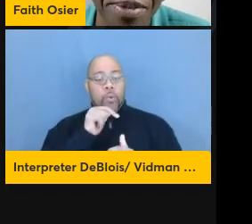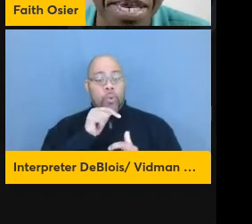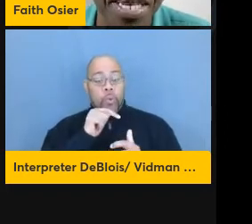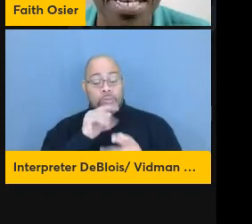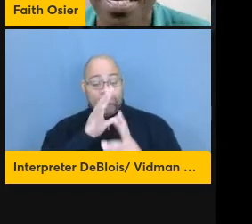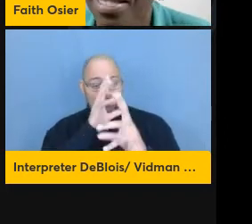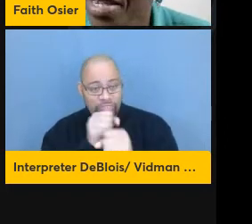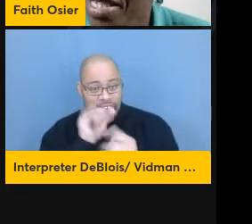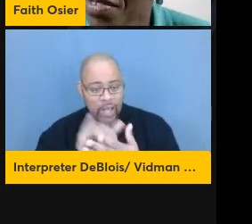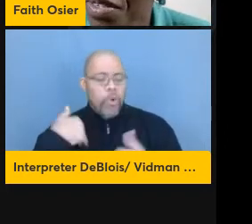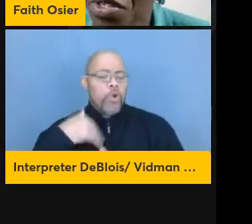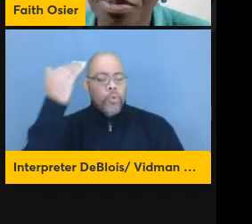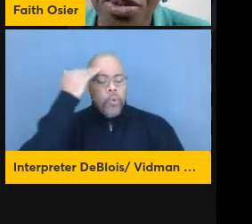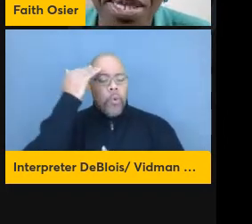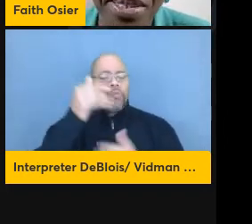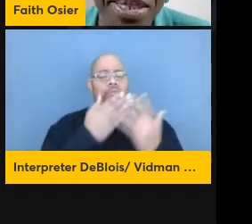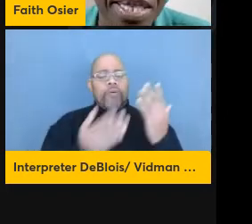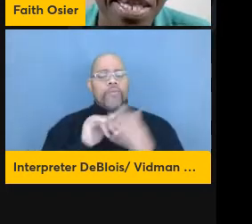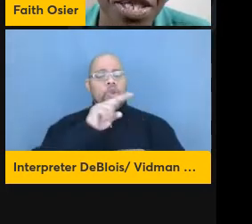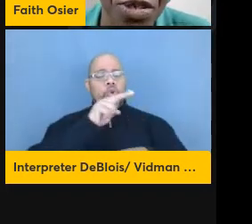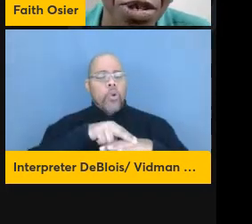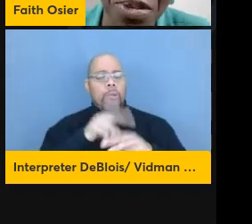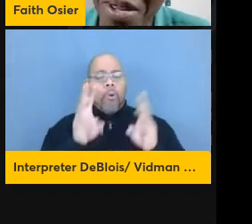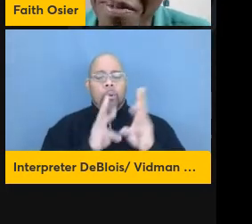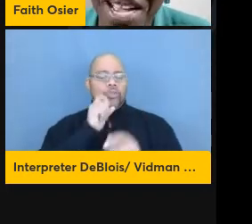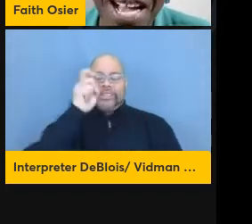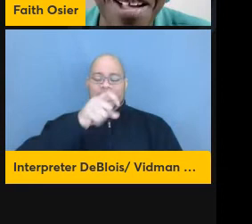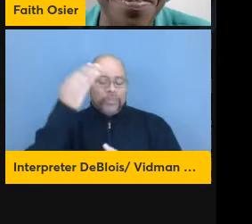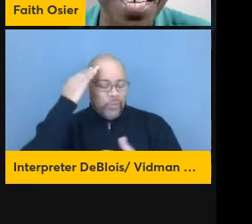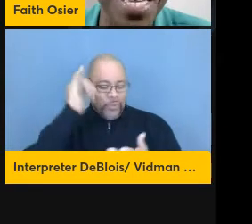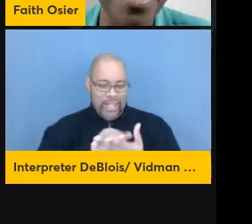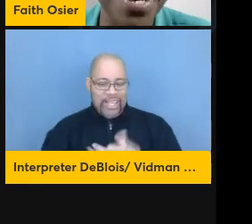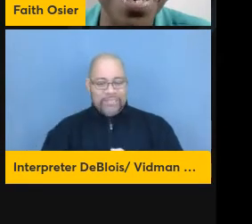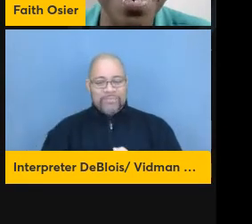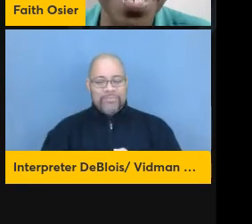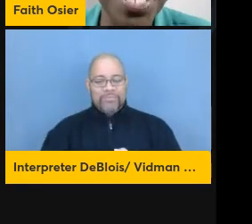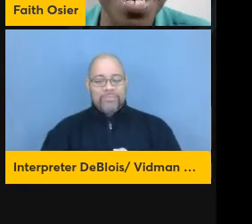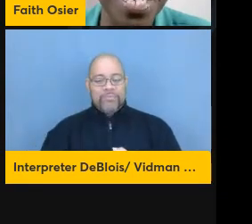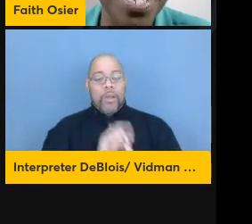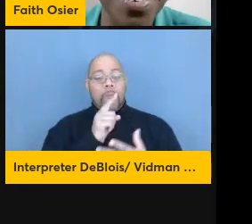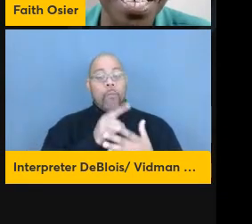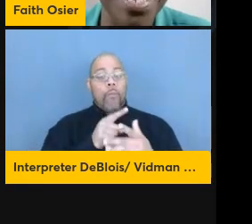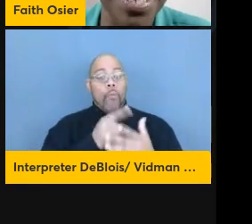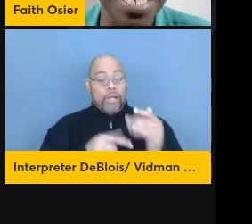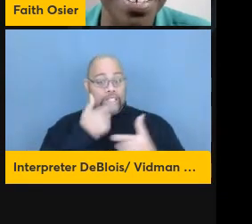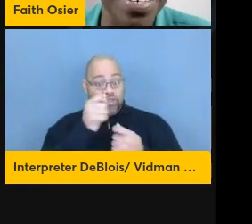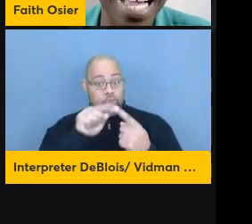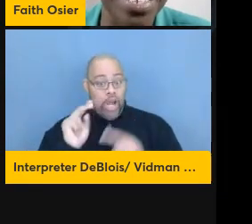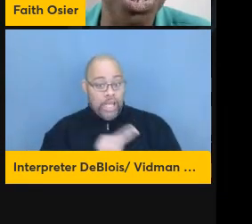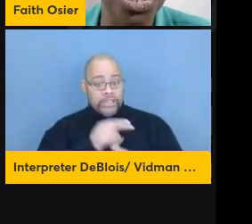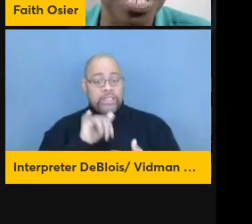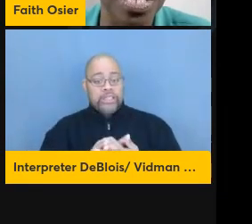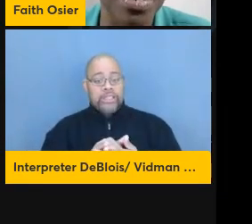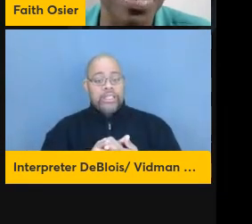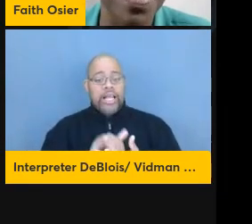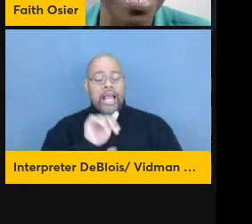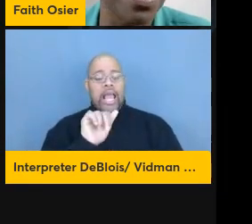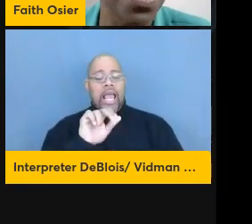them, the rest of the normal world doesn't need to know them. What was of interest to us was their antigens that we've studied